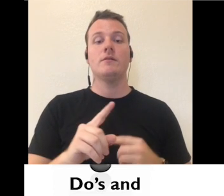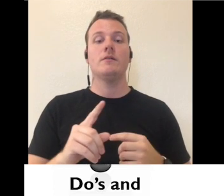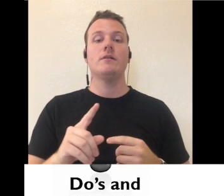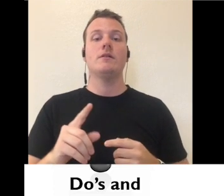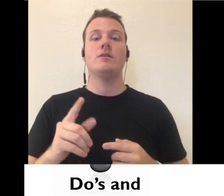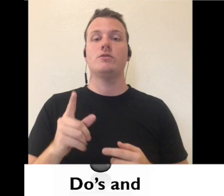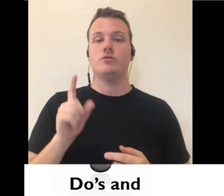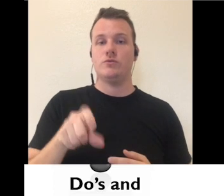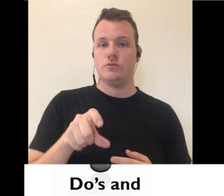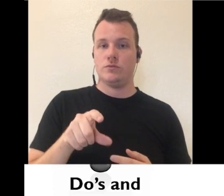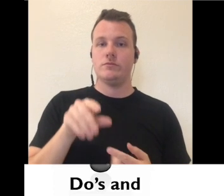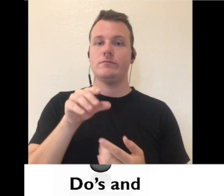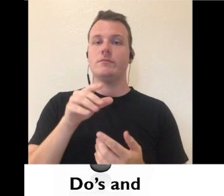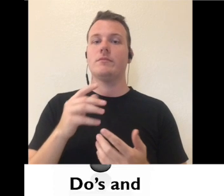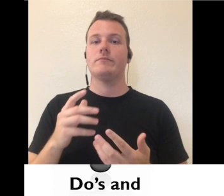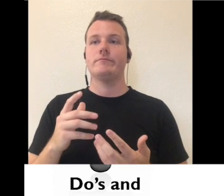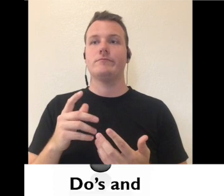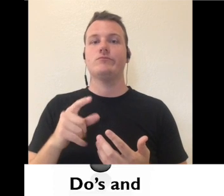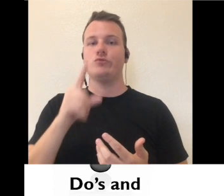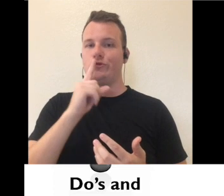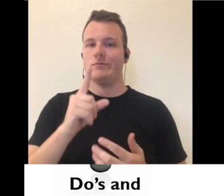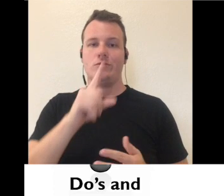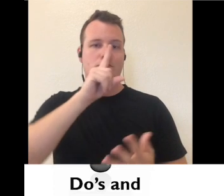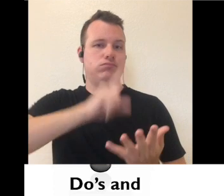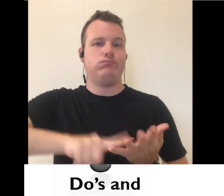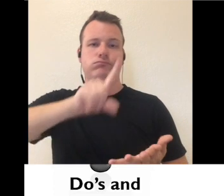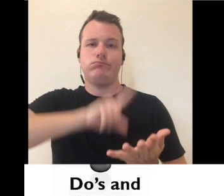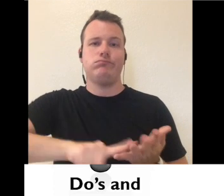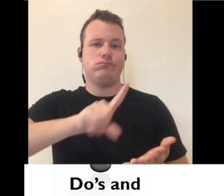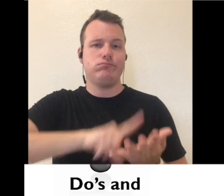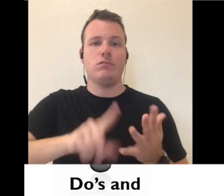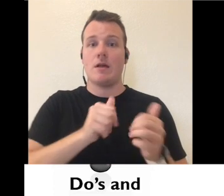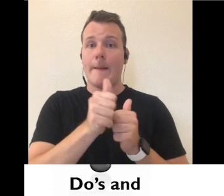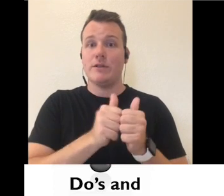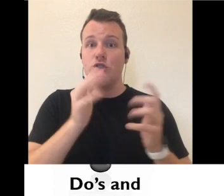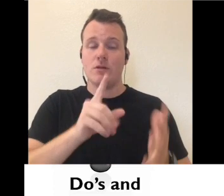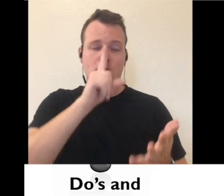compile exhaustive research of the competition. And that is an ongoing